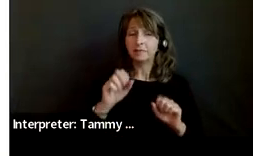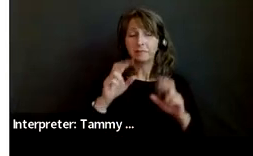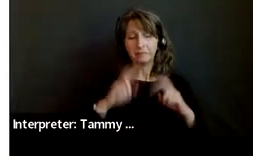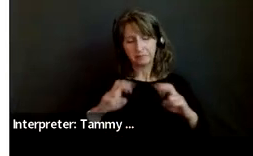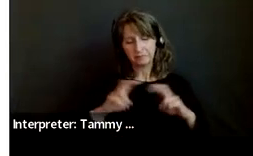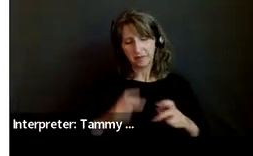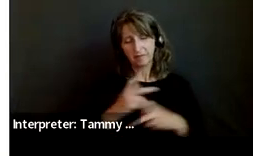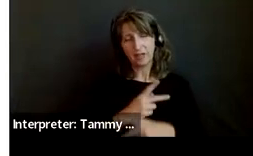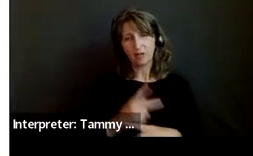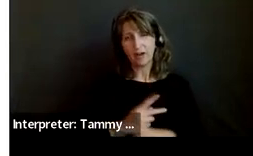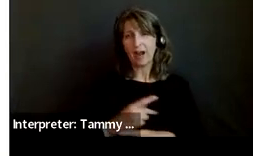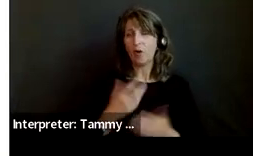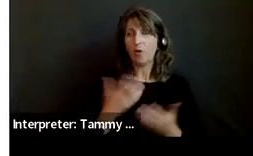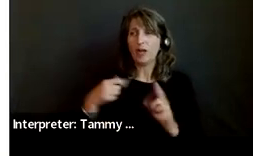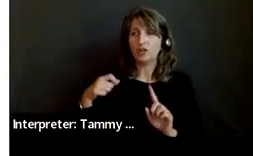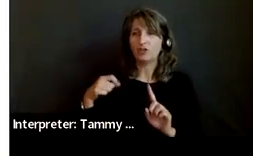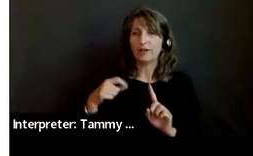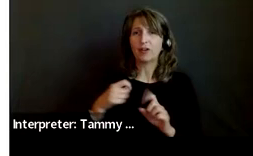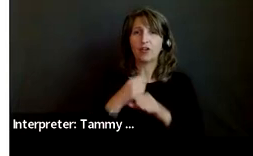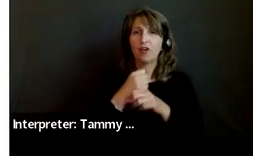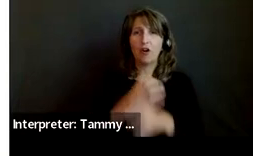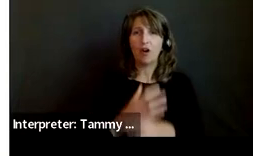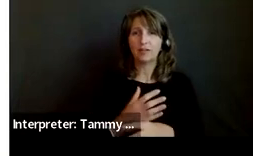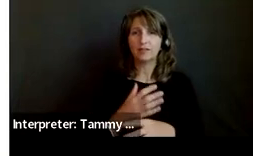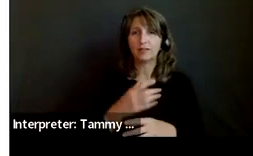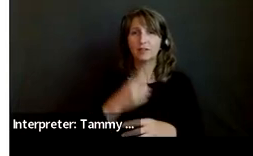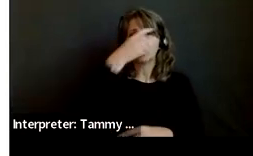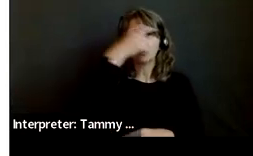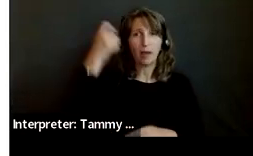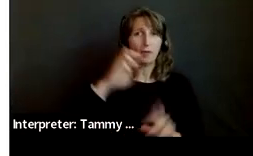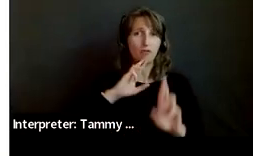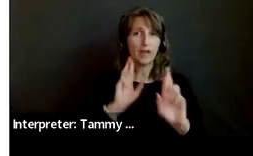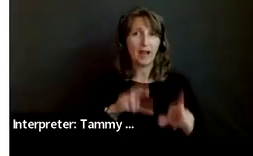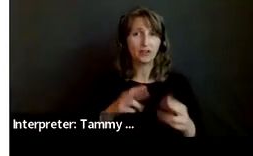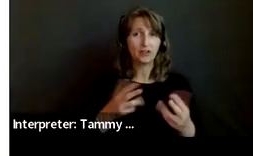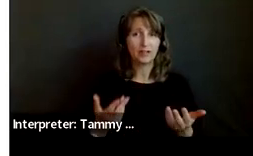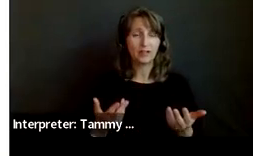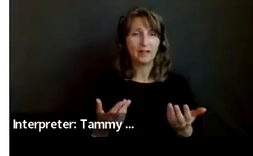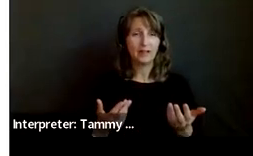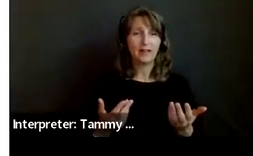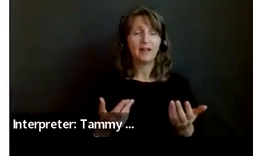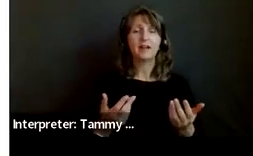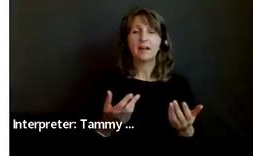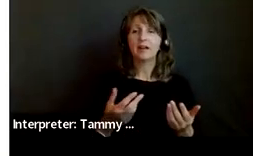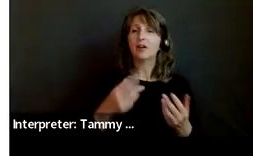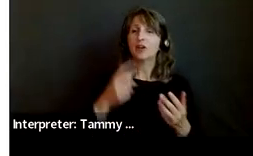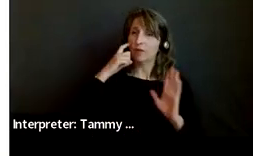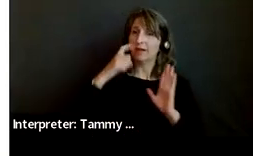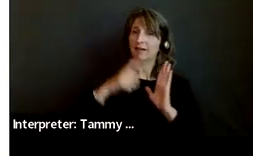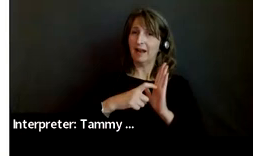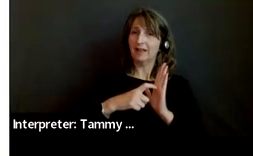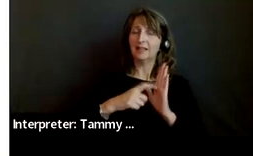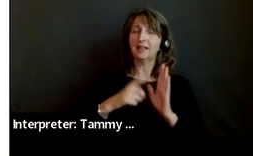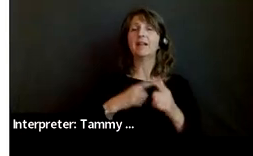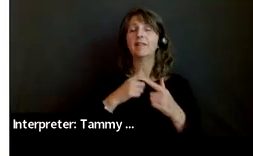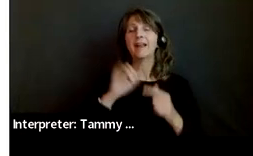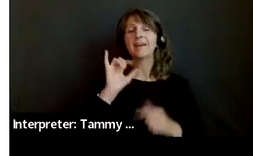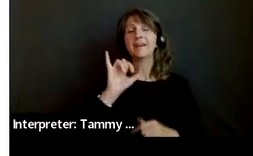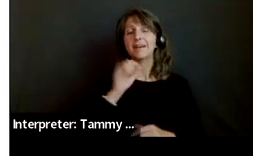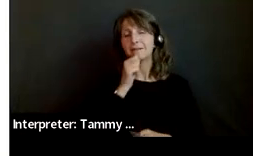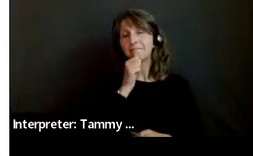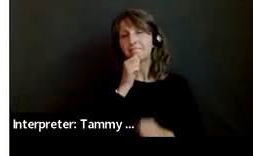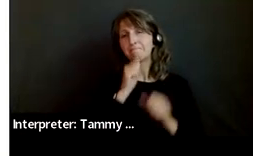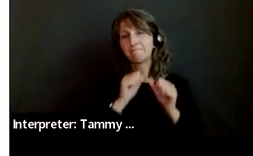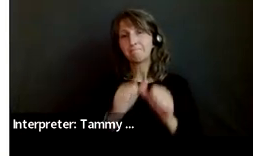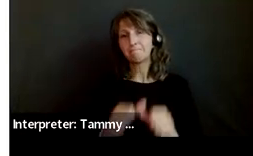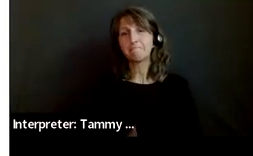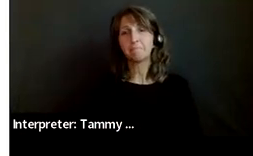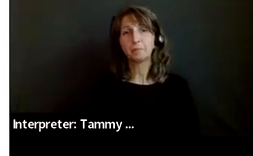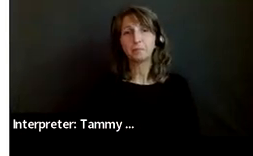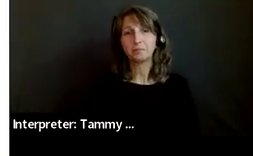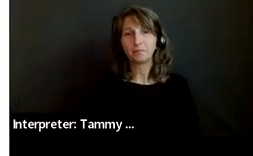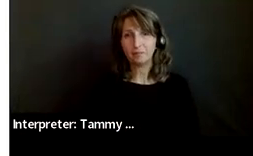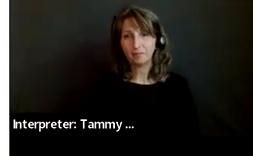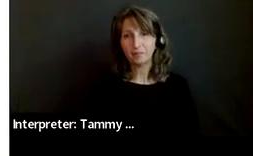Or cope even better, understand when their brain is having a trauma reaction, knowing what it is, labeling it for what it is, and riding the wave through it.